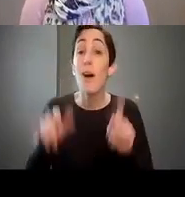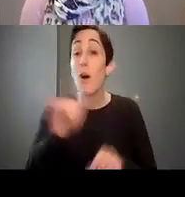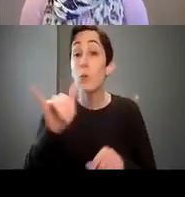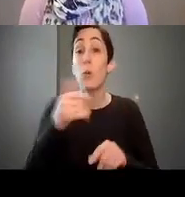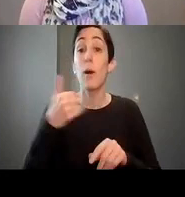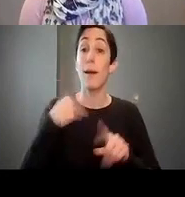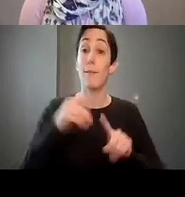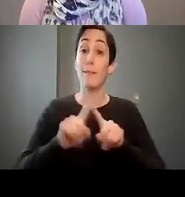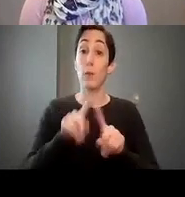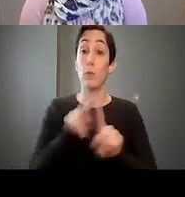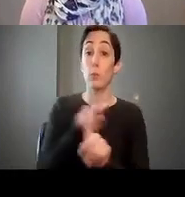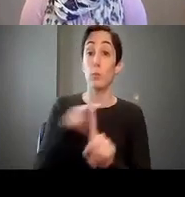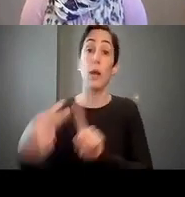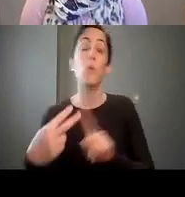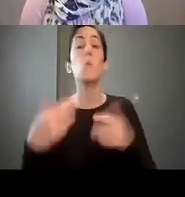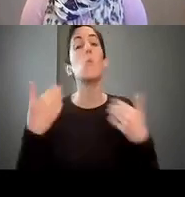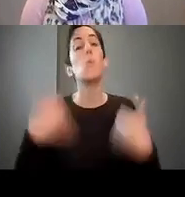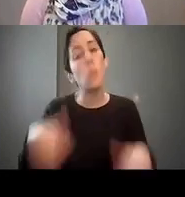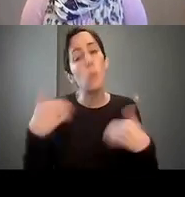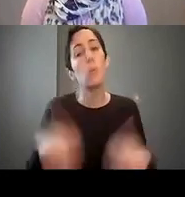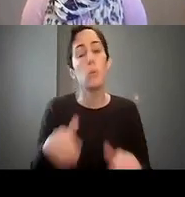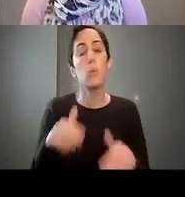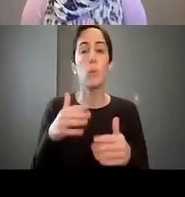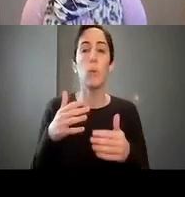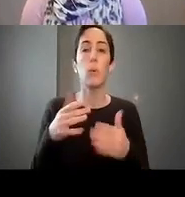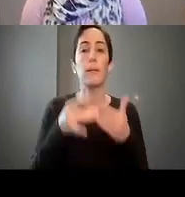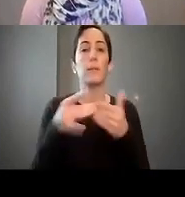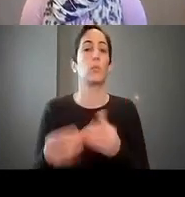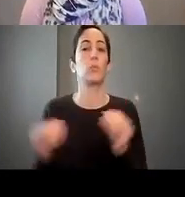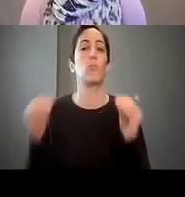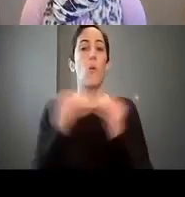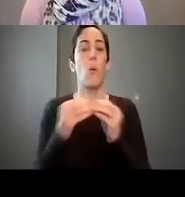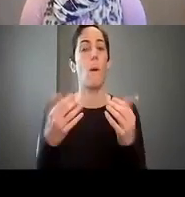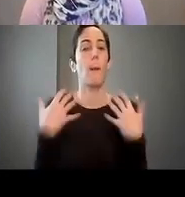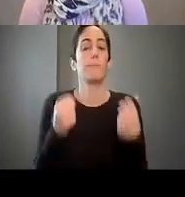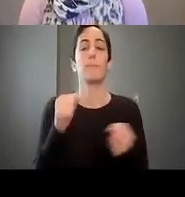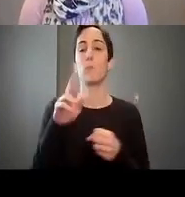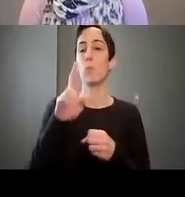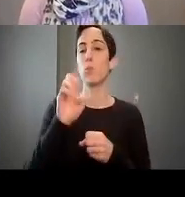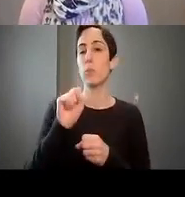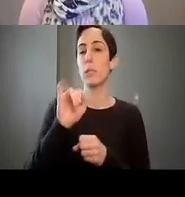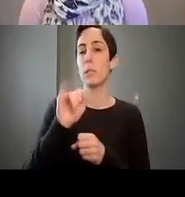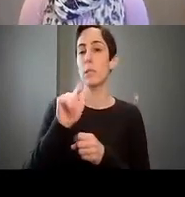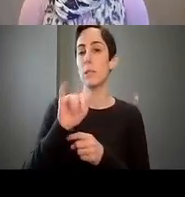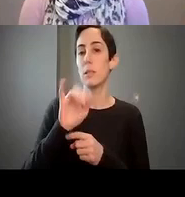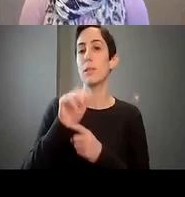those of us who are into teams talk good day promotes resilience and when about difference of perspective and those of us who are into teams talk difference of discipline bringing sort about difference of perspective and